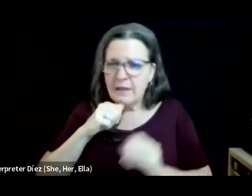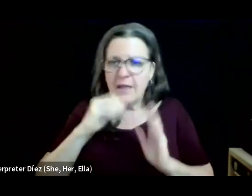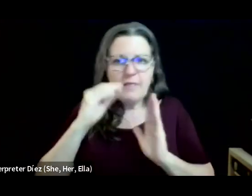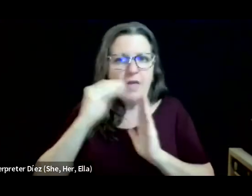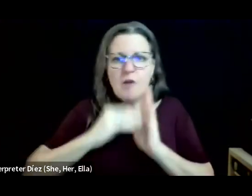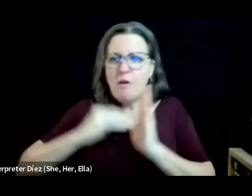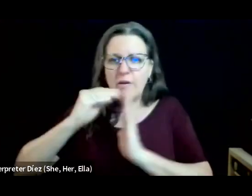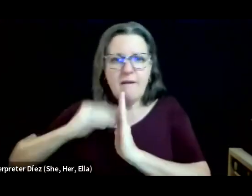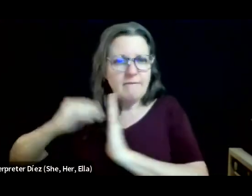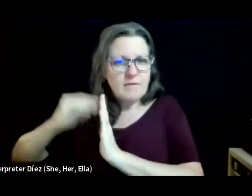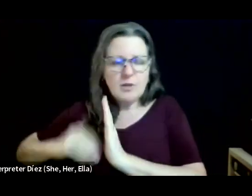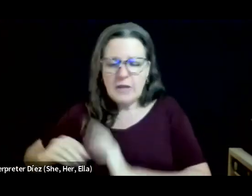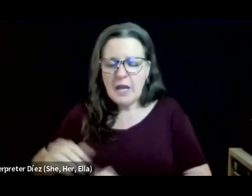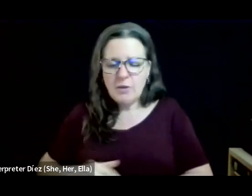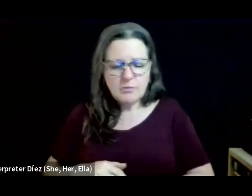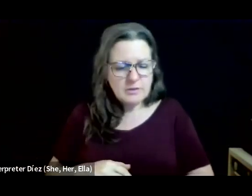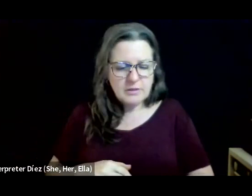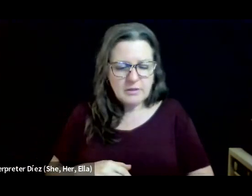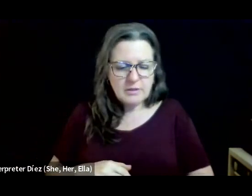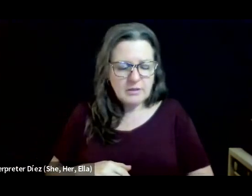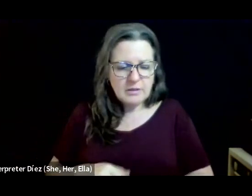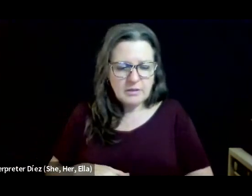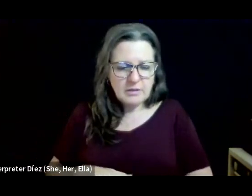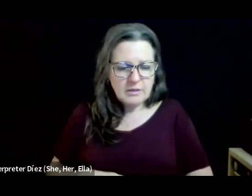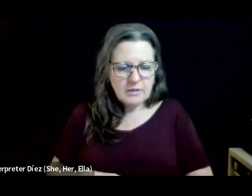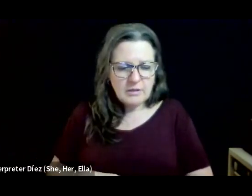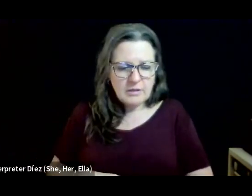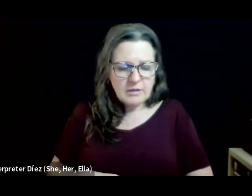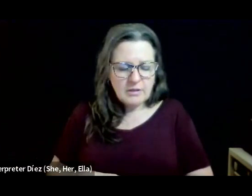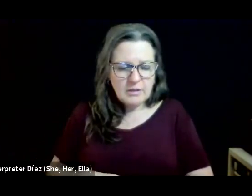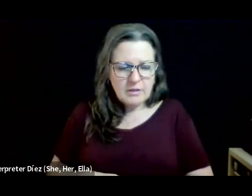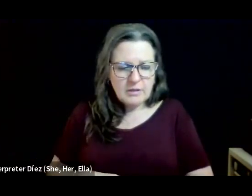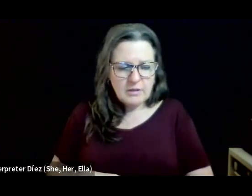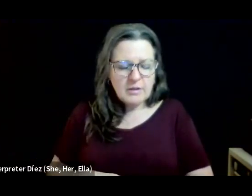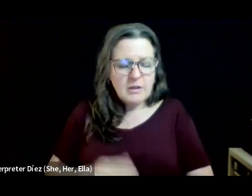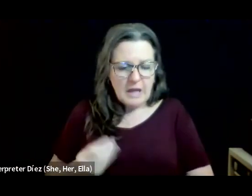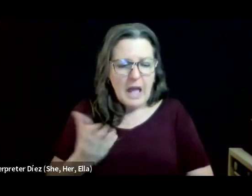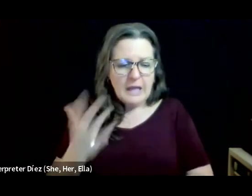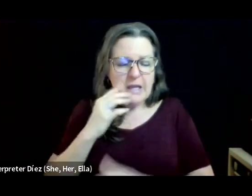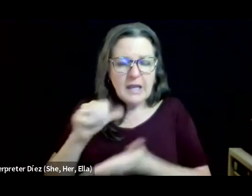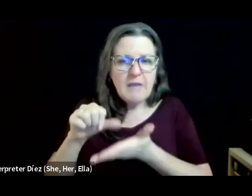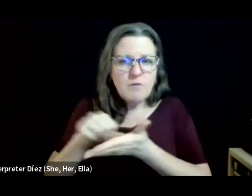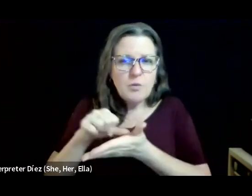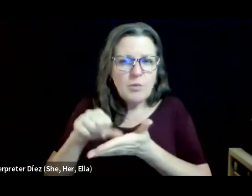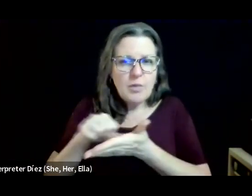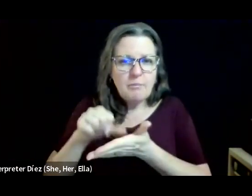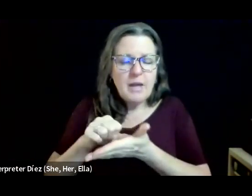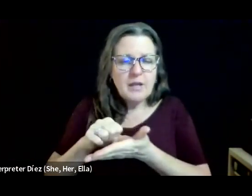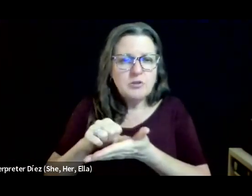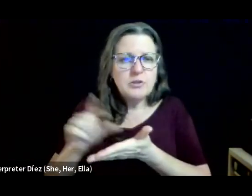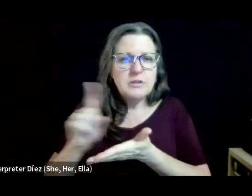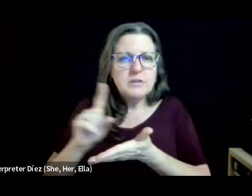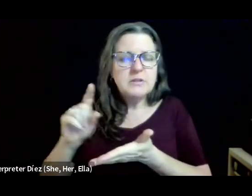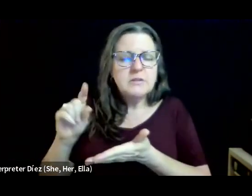The pages, uh, I can give you these pages, Uh, Mr. Vice President, where they're not filled out.